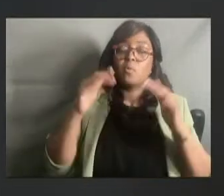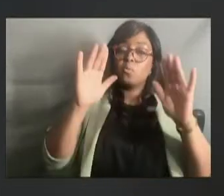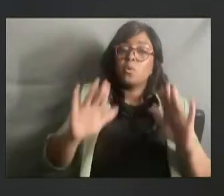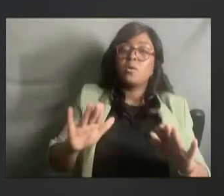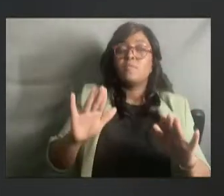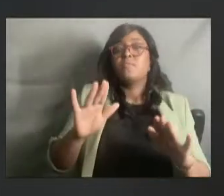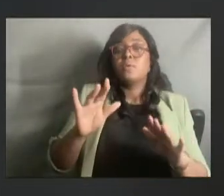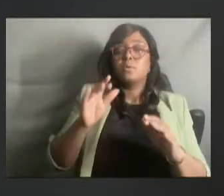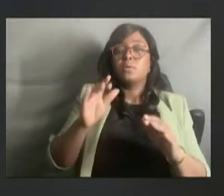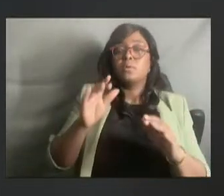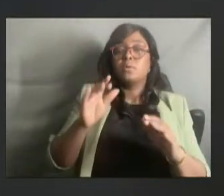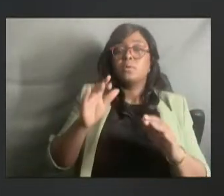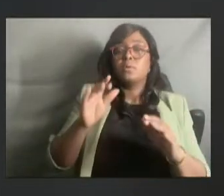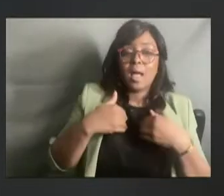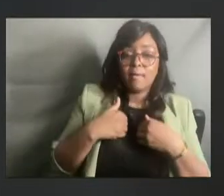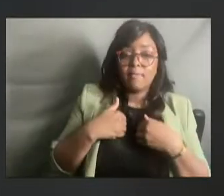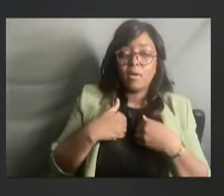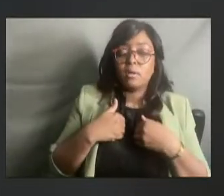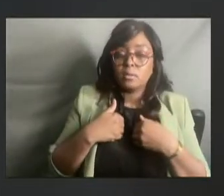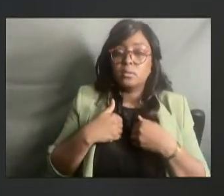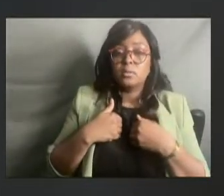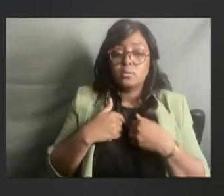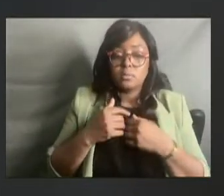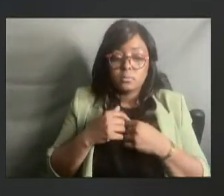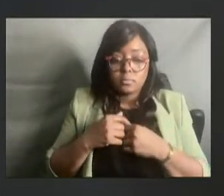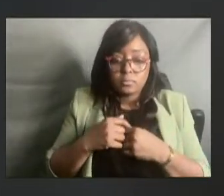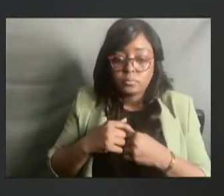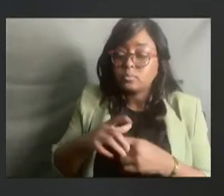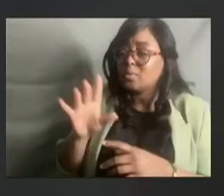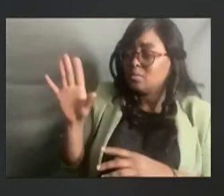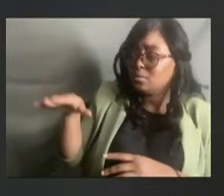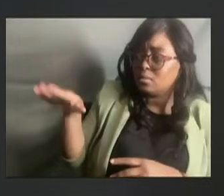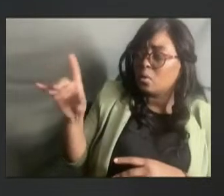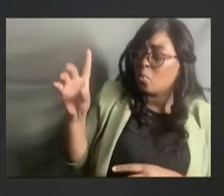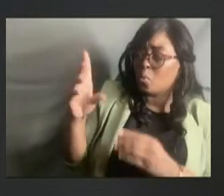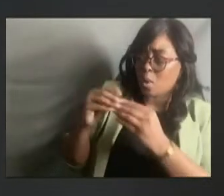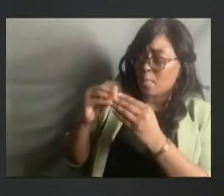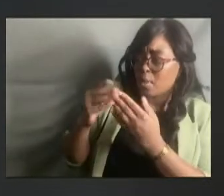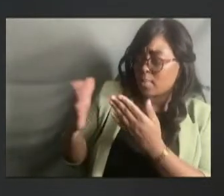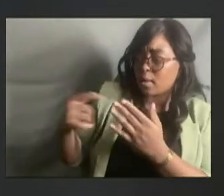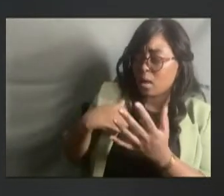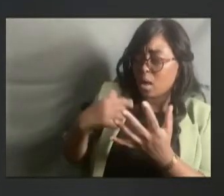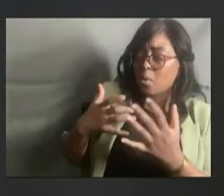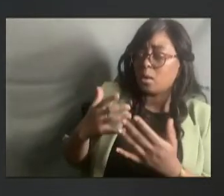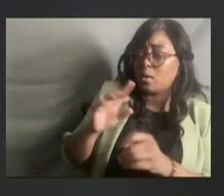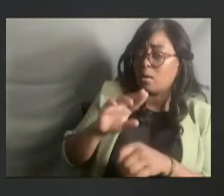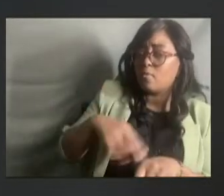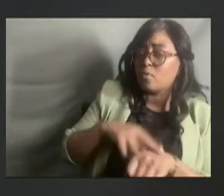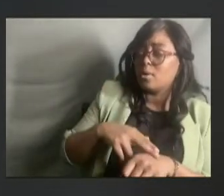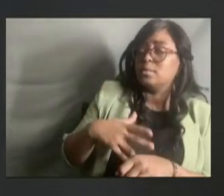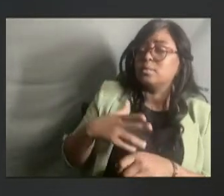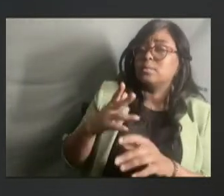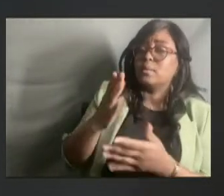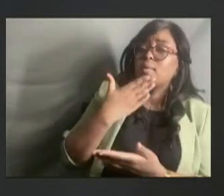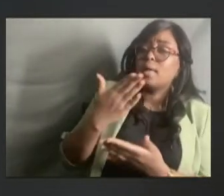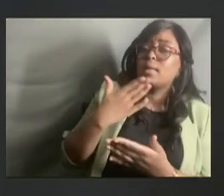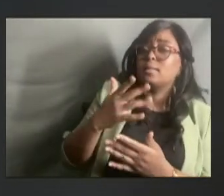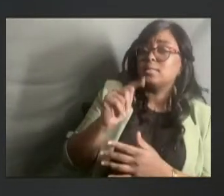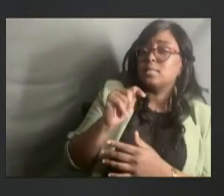individually for anybody who likes it. Have a wonderful evening and thank you, M.C.P.S.